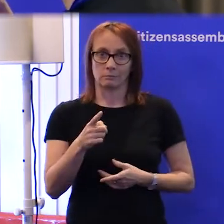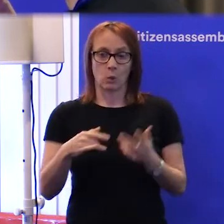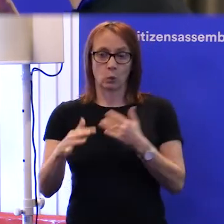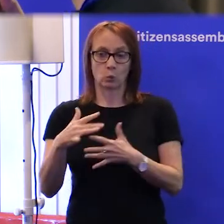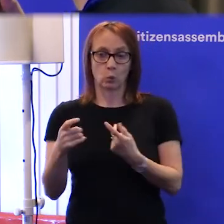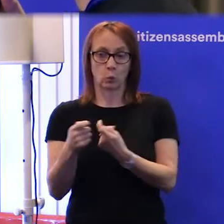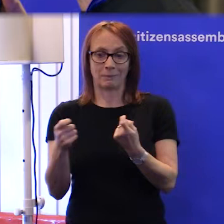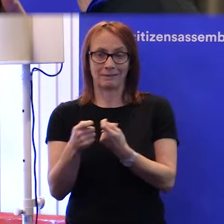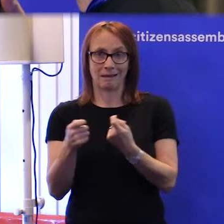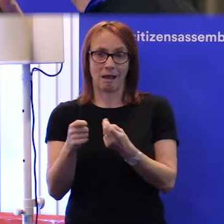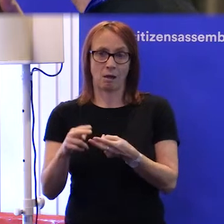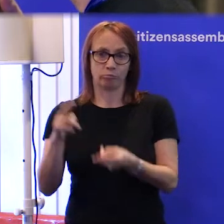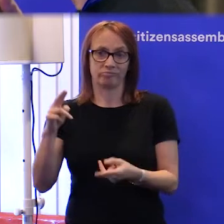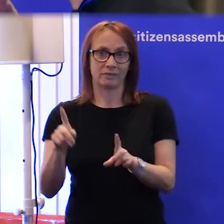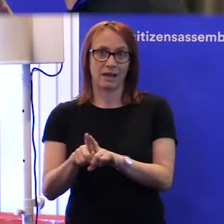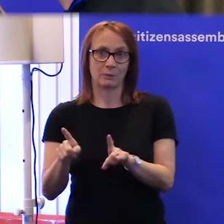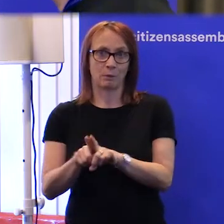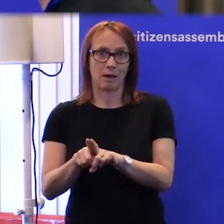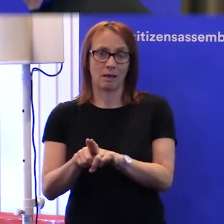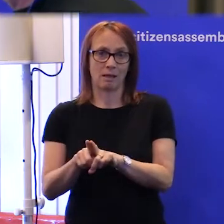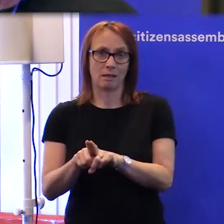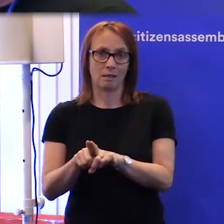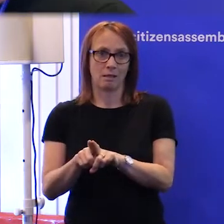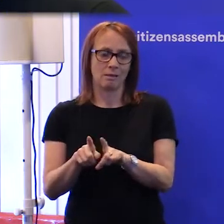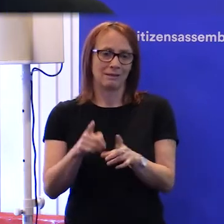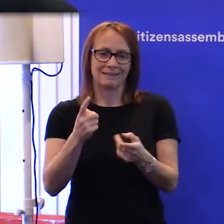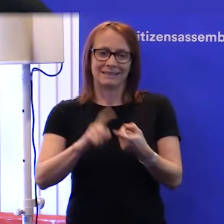actually increased as well and that is also an age group difference here most